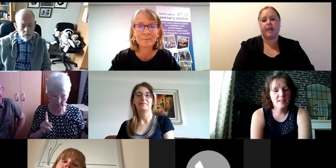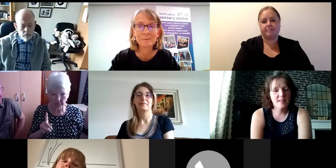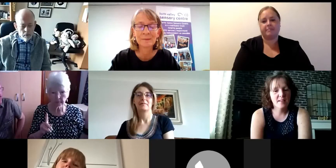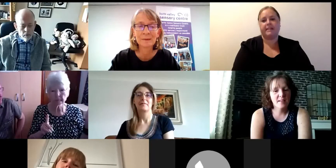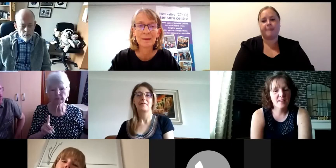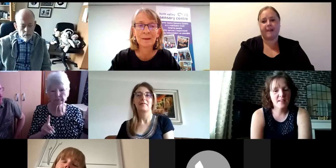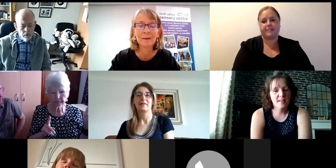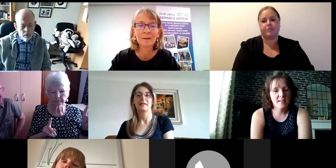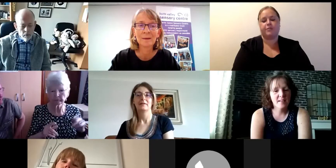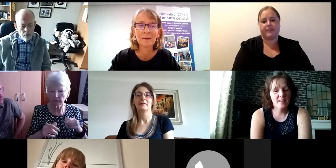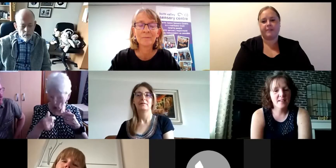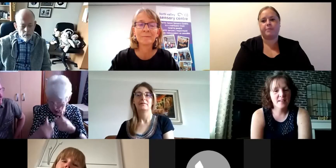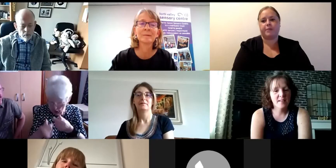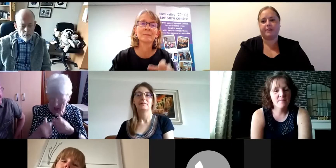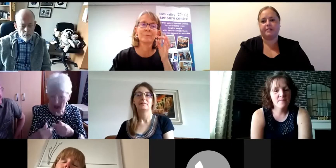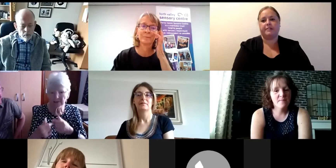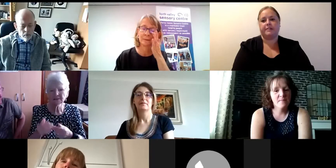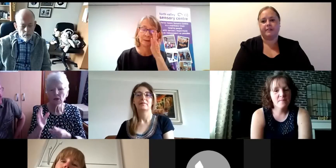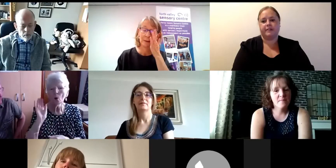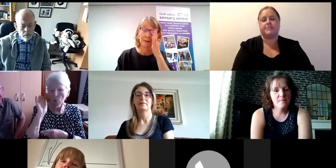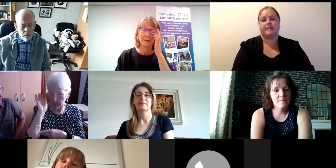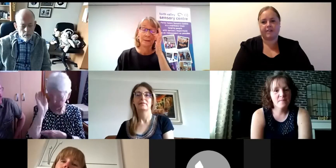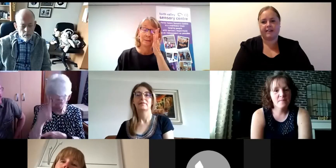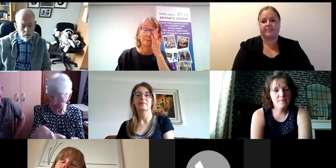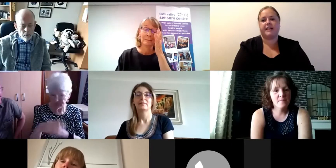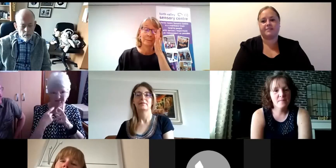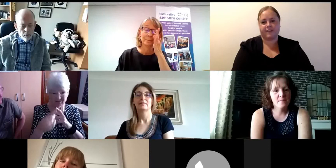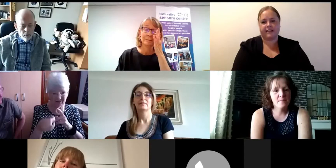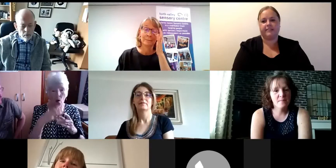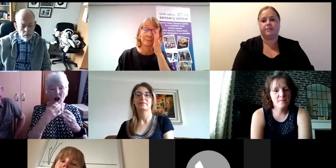And my dad was like ok and he backed off.